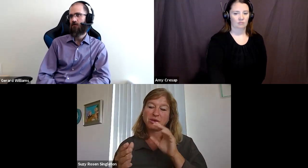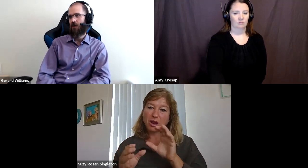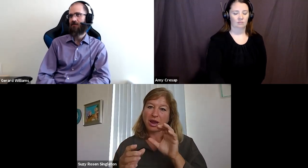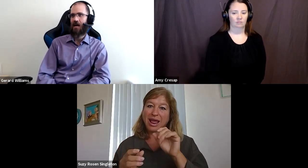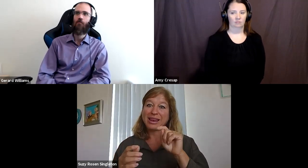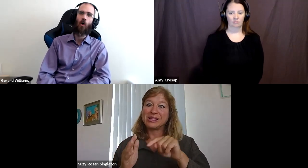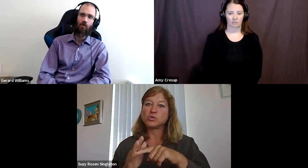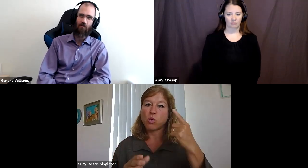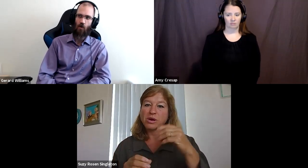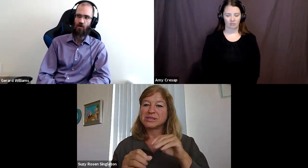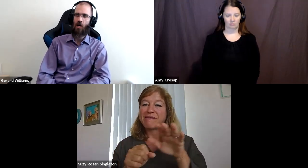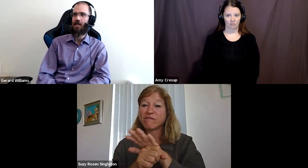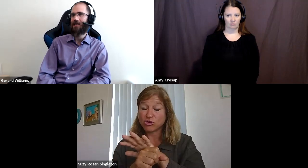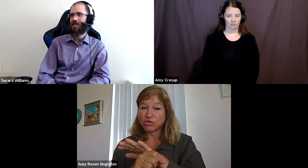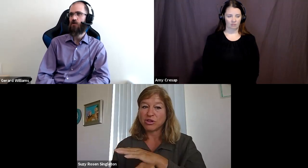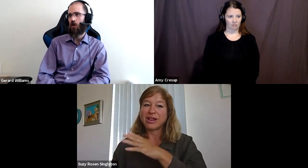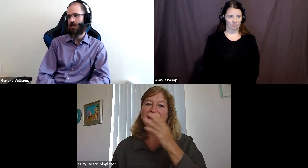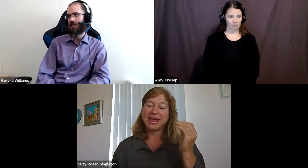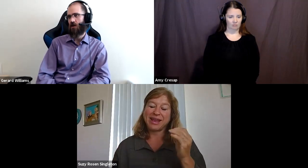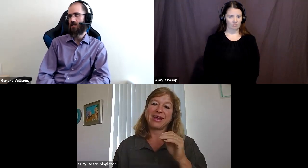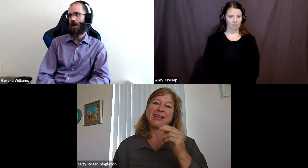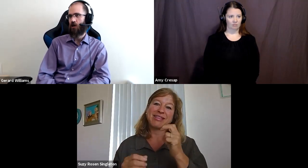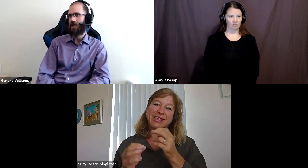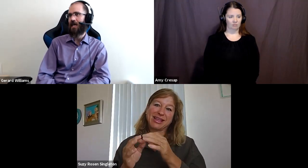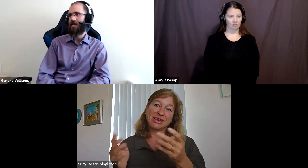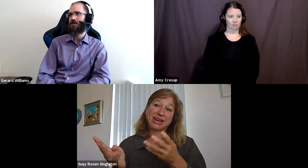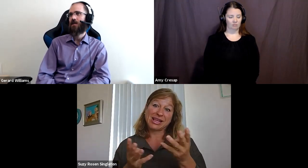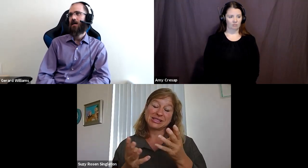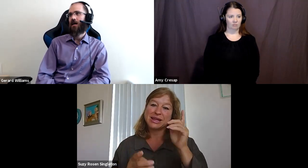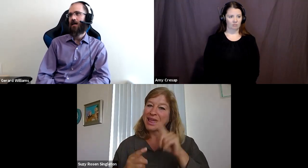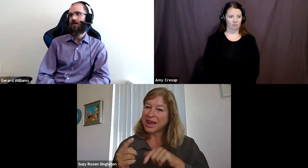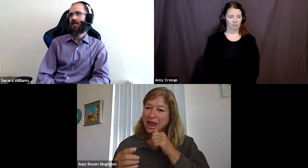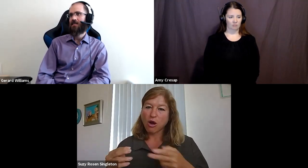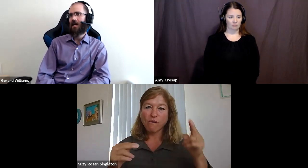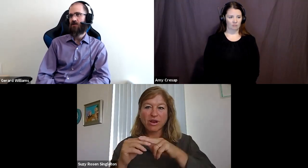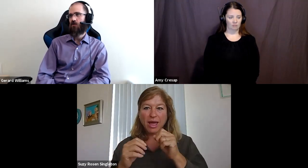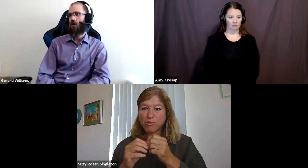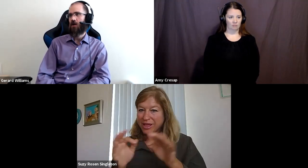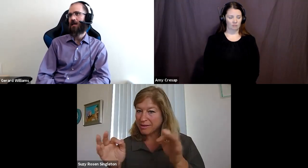You have to have both of those done at least once in their entirety and text crawl cannot